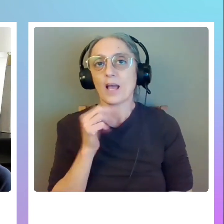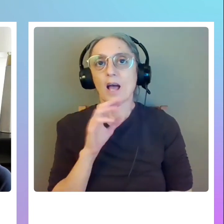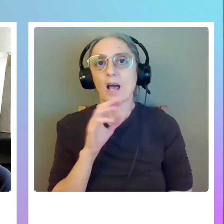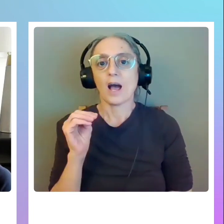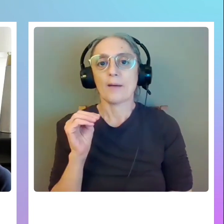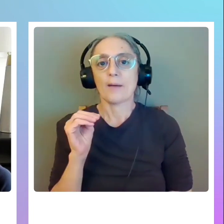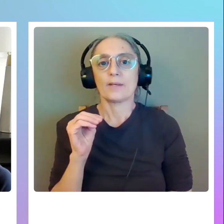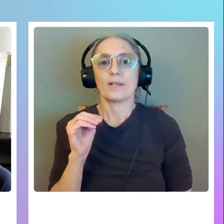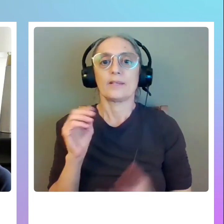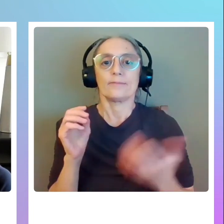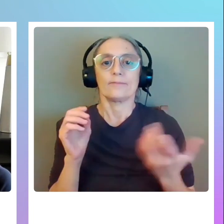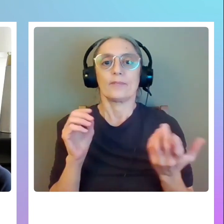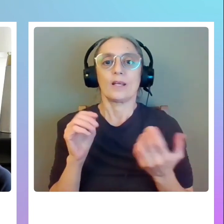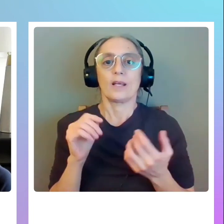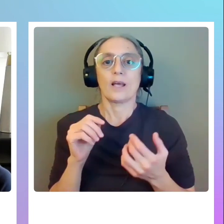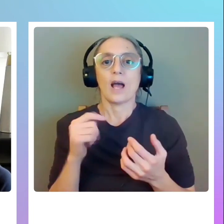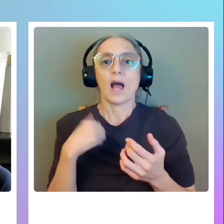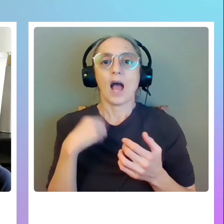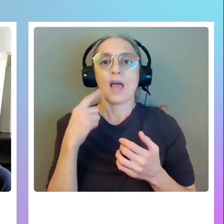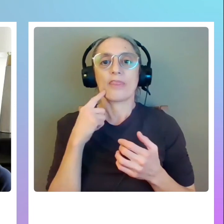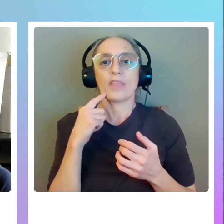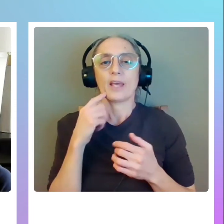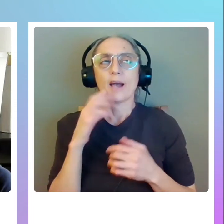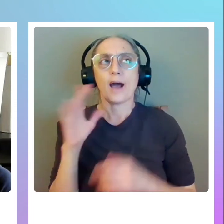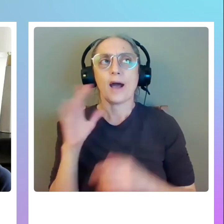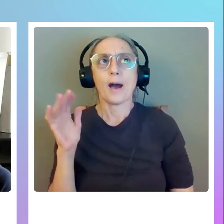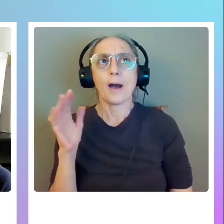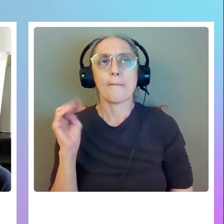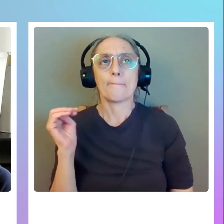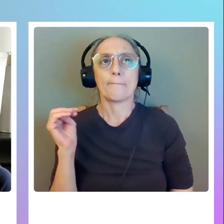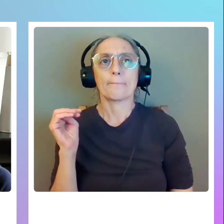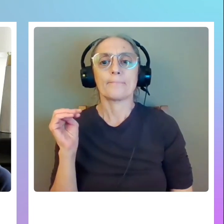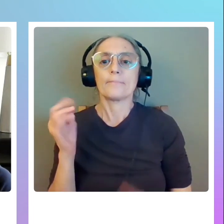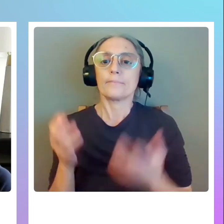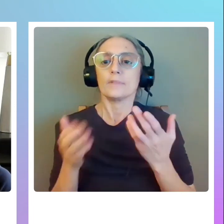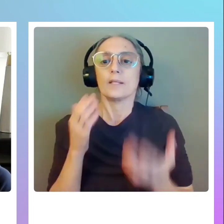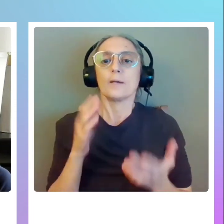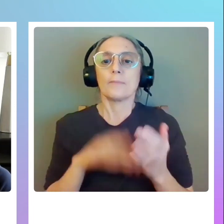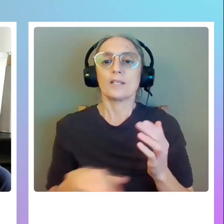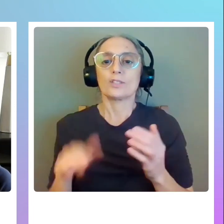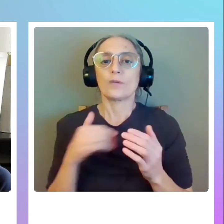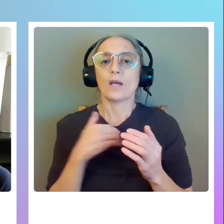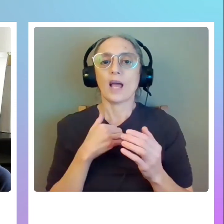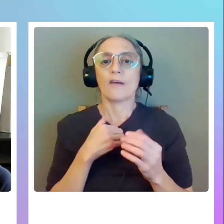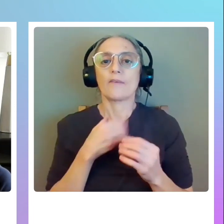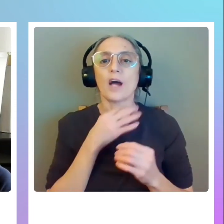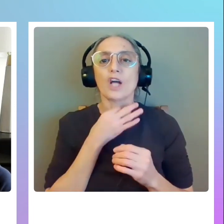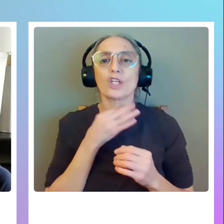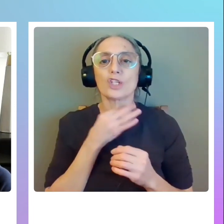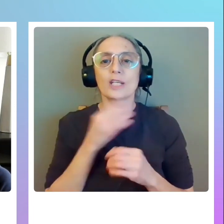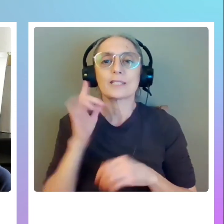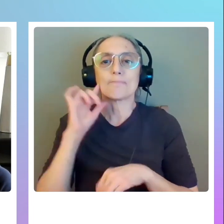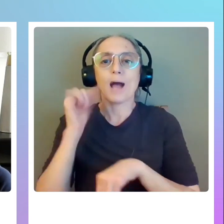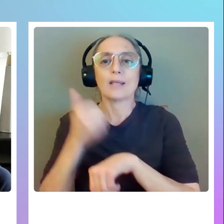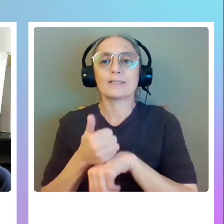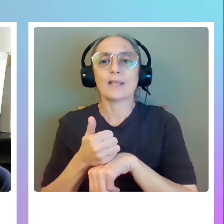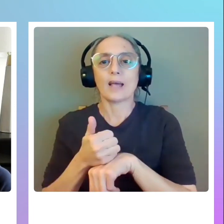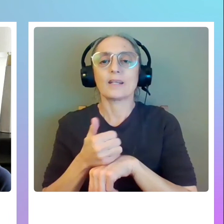So I think basically have a curious mindset is the number one strategy